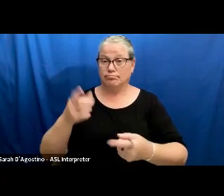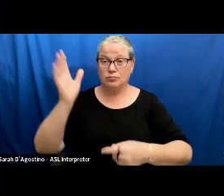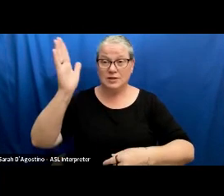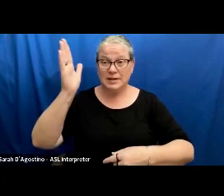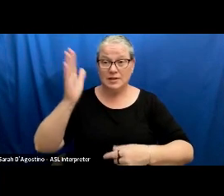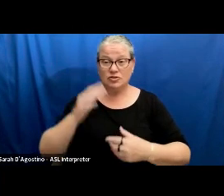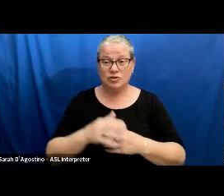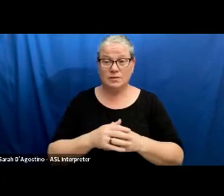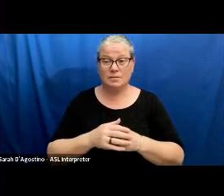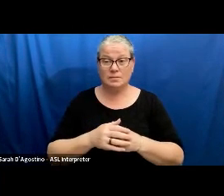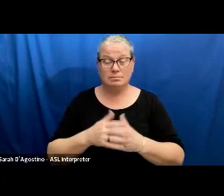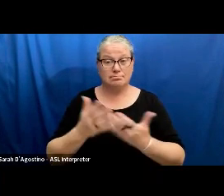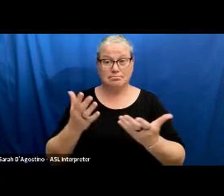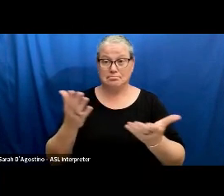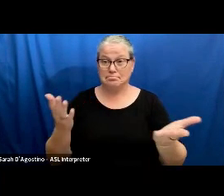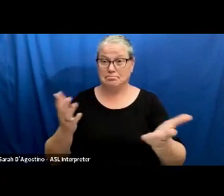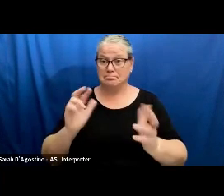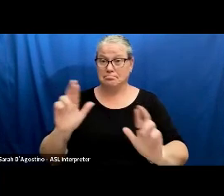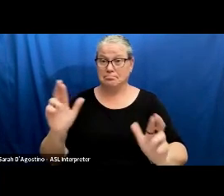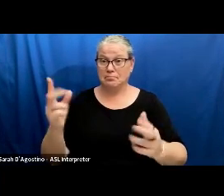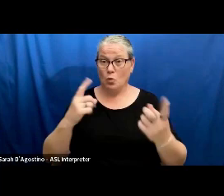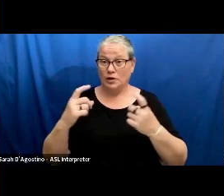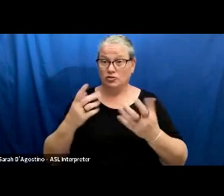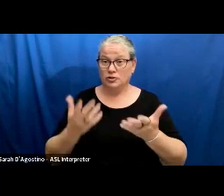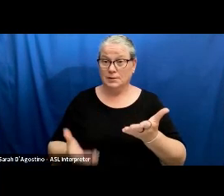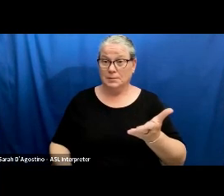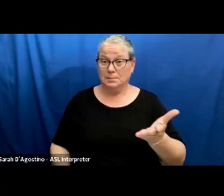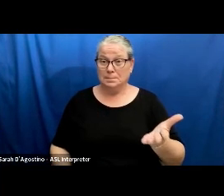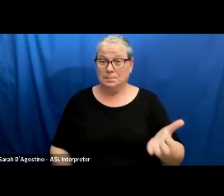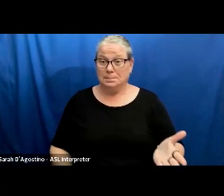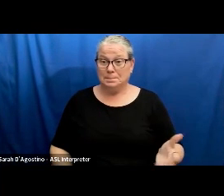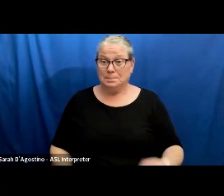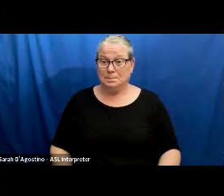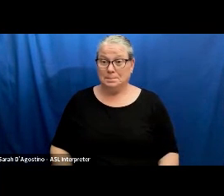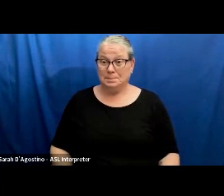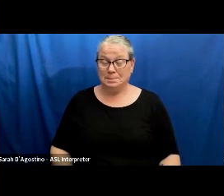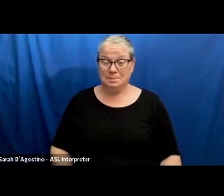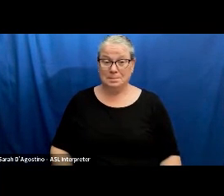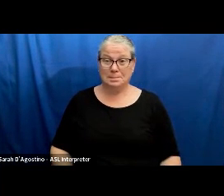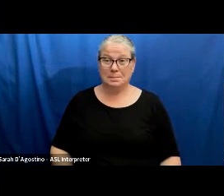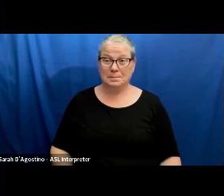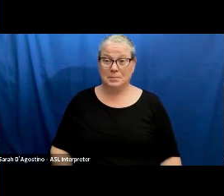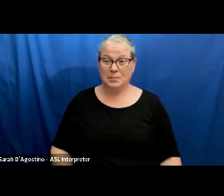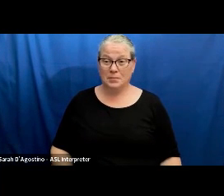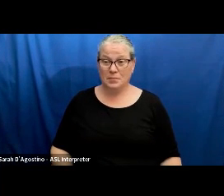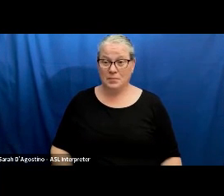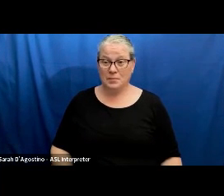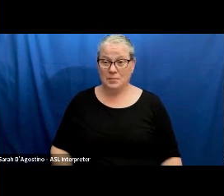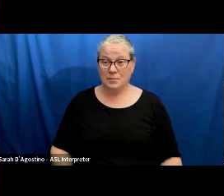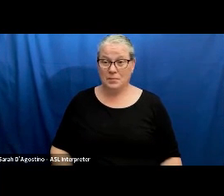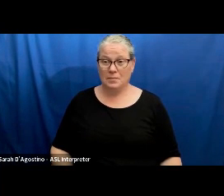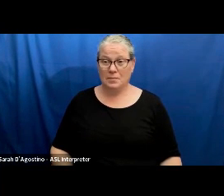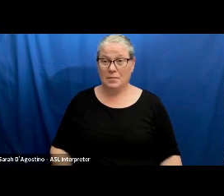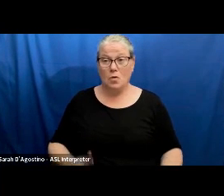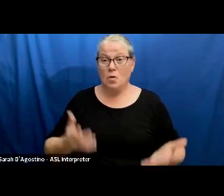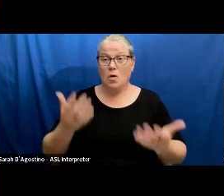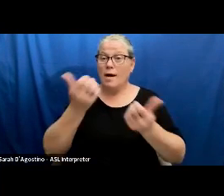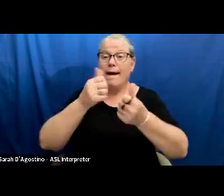ask more about or any any sort of response or reaction to the information shared today